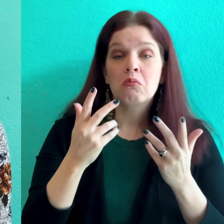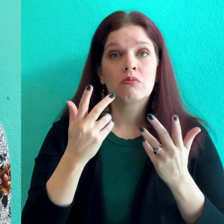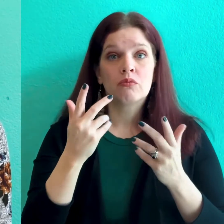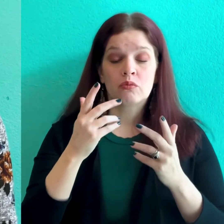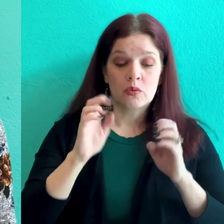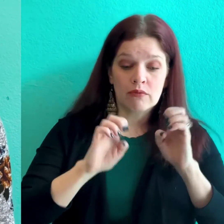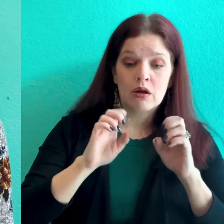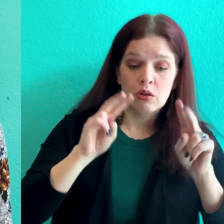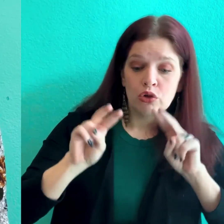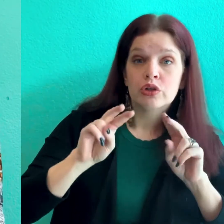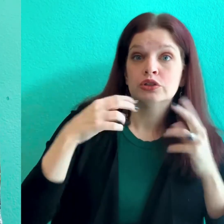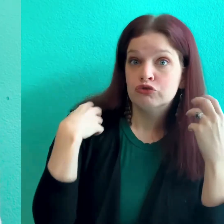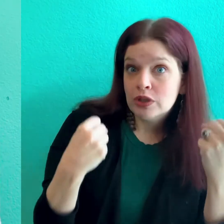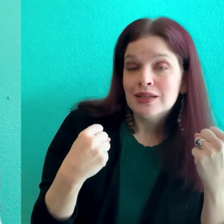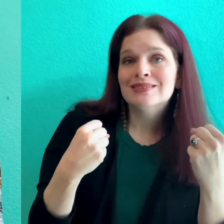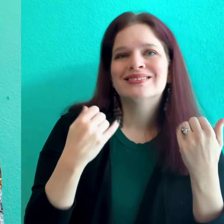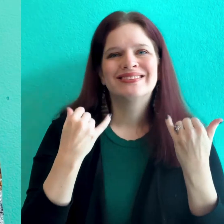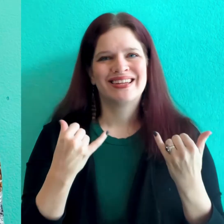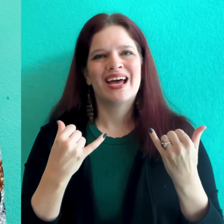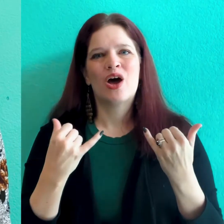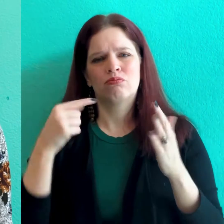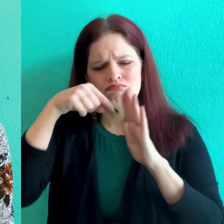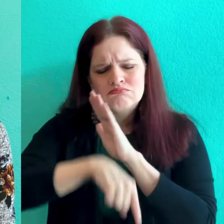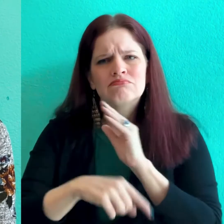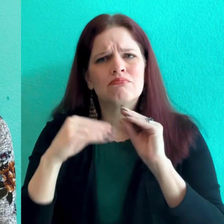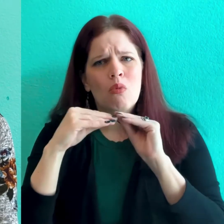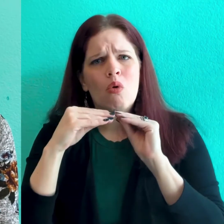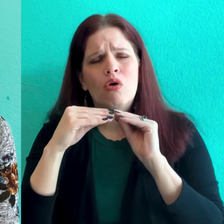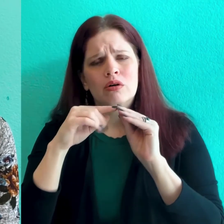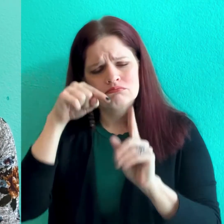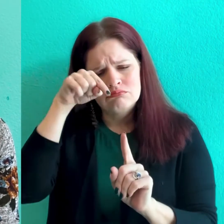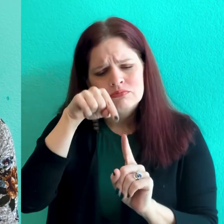and looking at it from a strength-based perspective. And today we're going to tell a little bit more into that,